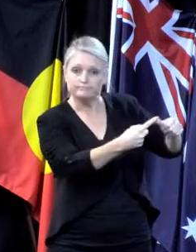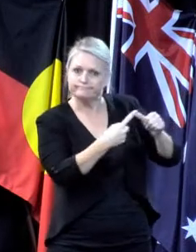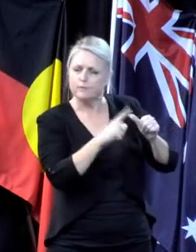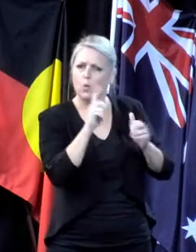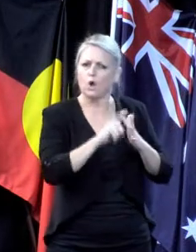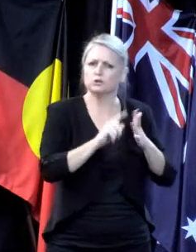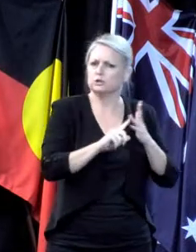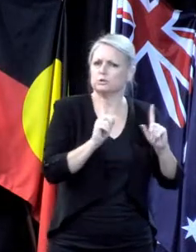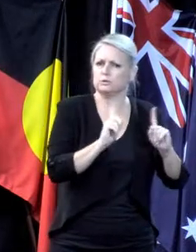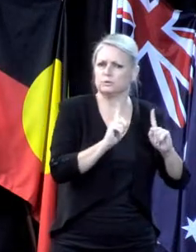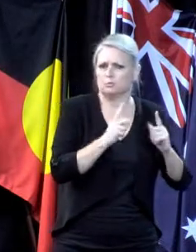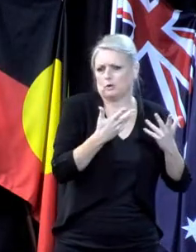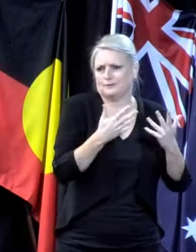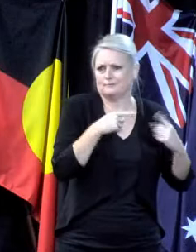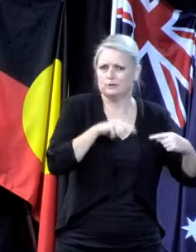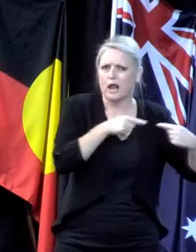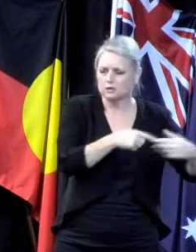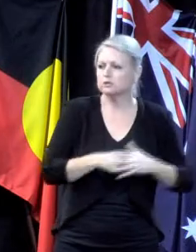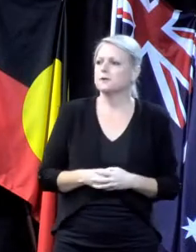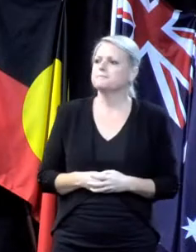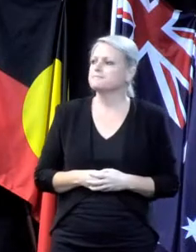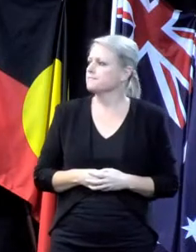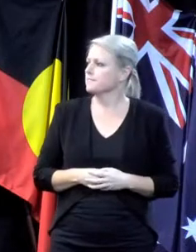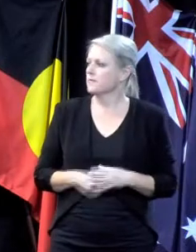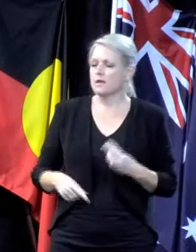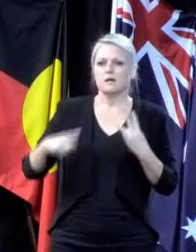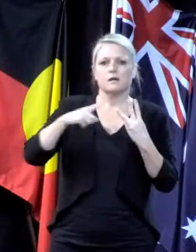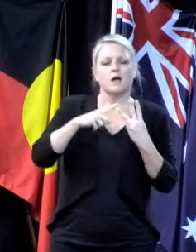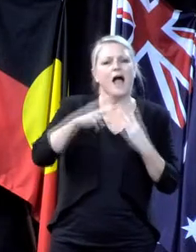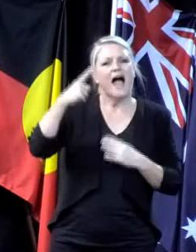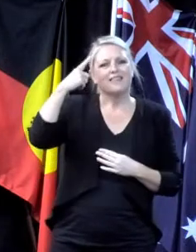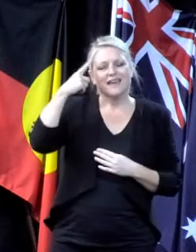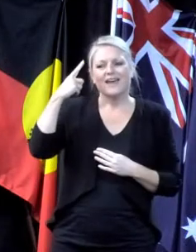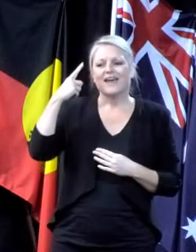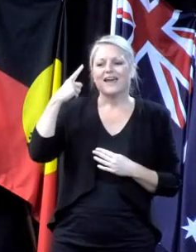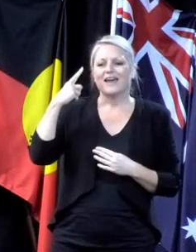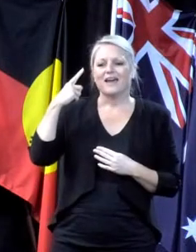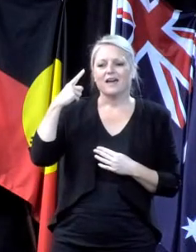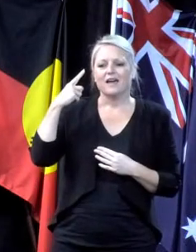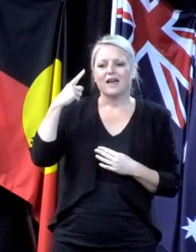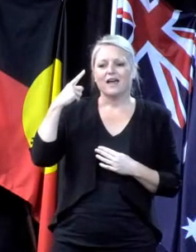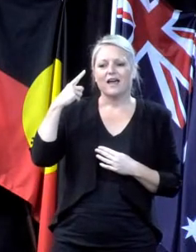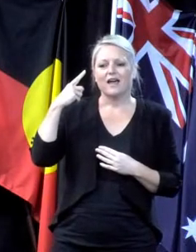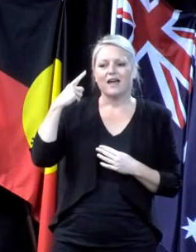I think the challenge is not having that full understanding of the whole child.